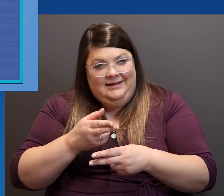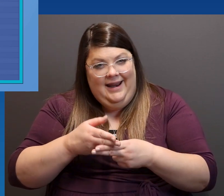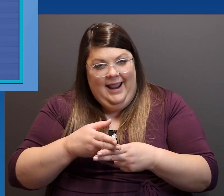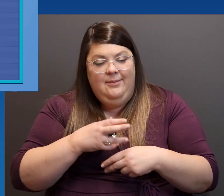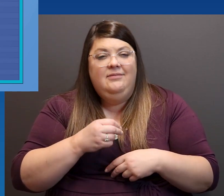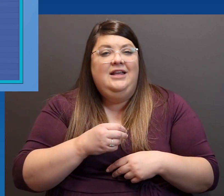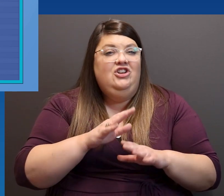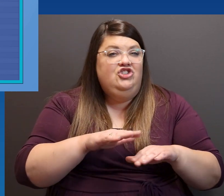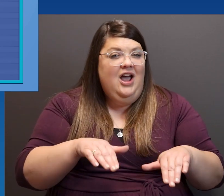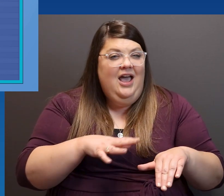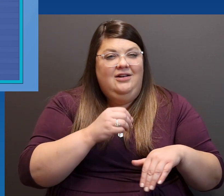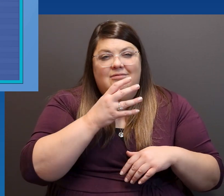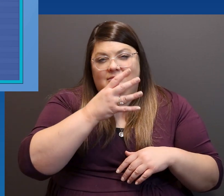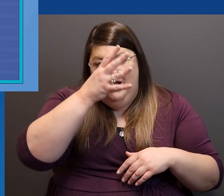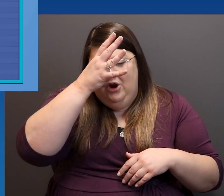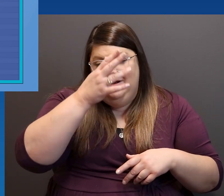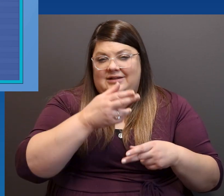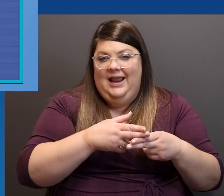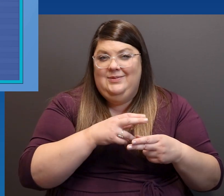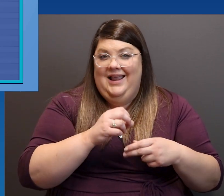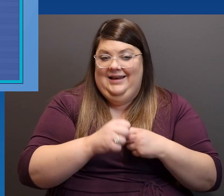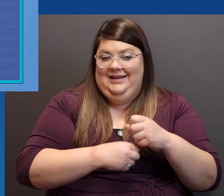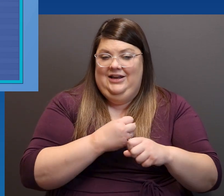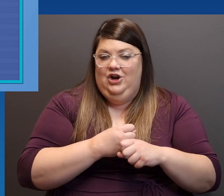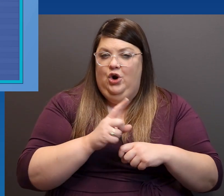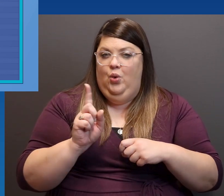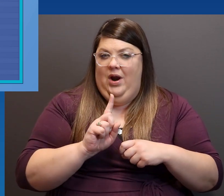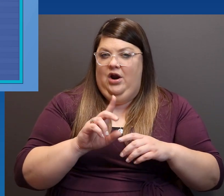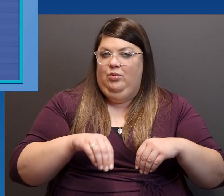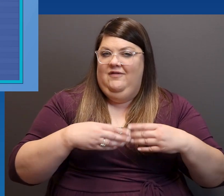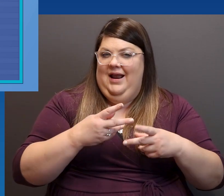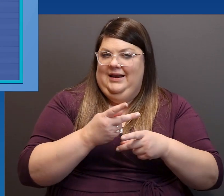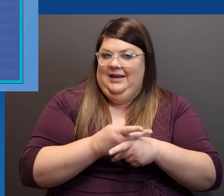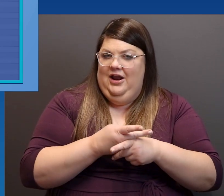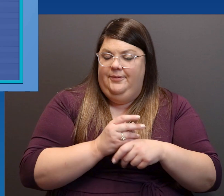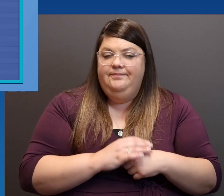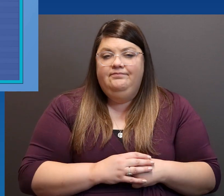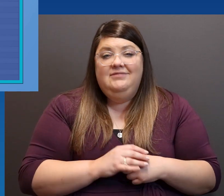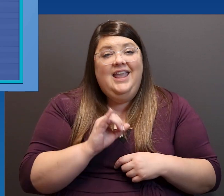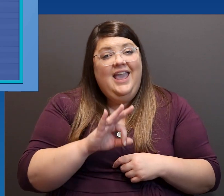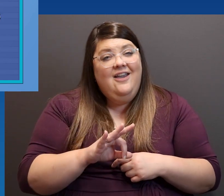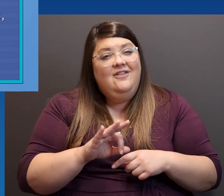and year in which care is provided. If a provider is open for more than 12 hours,